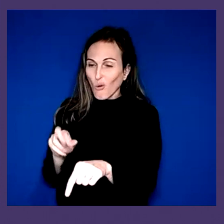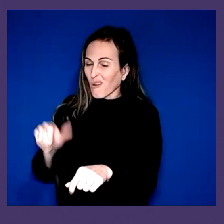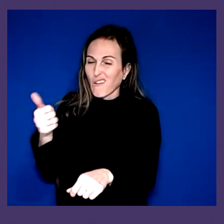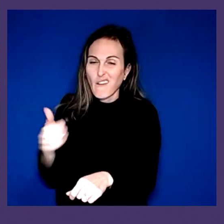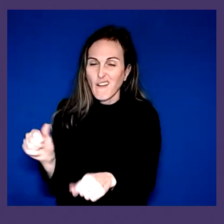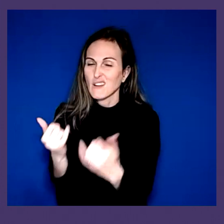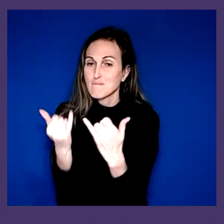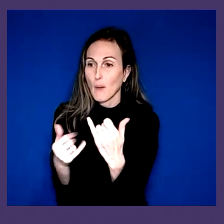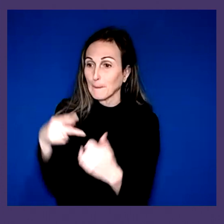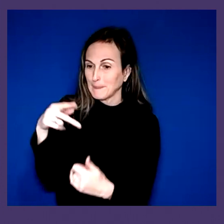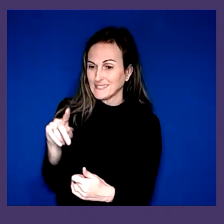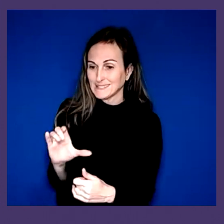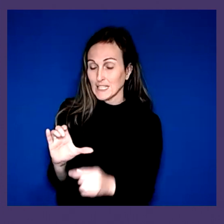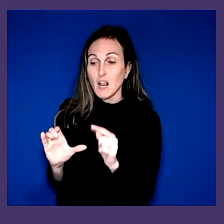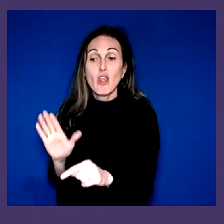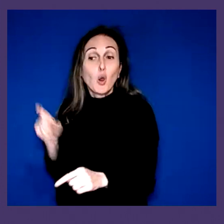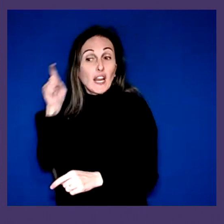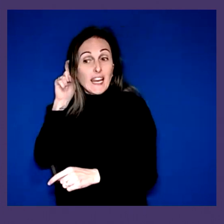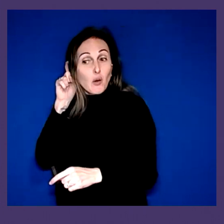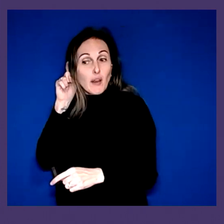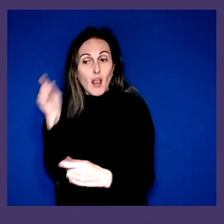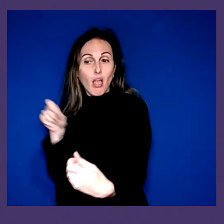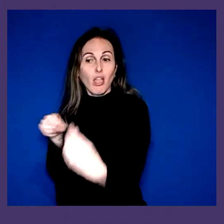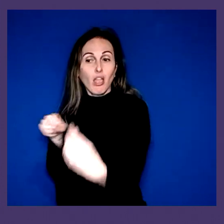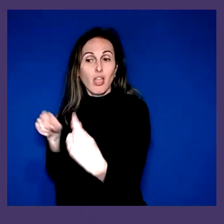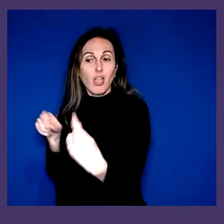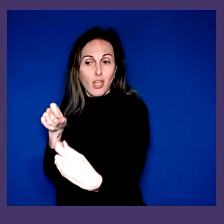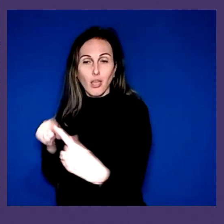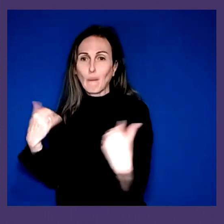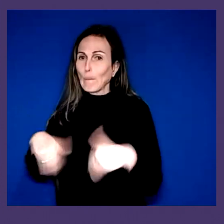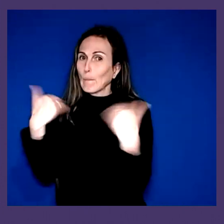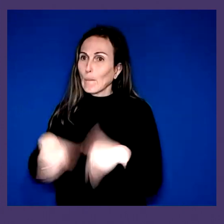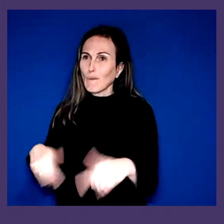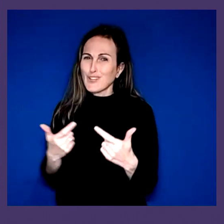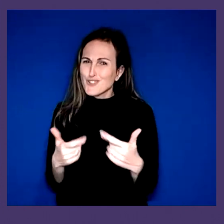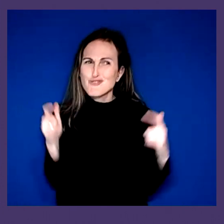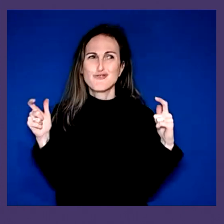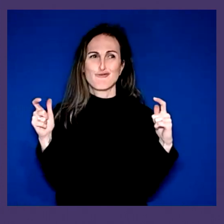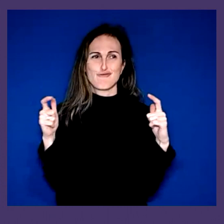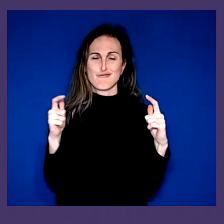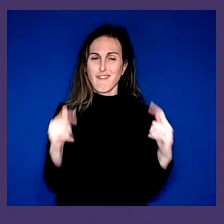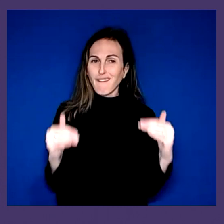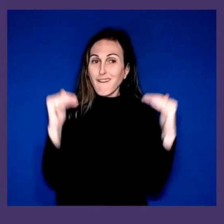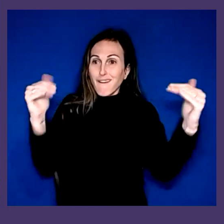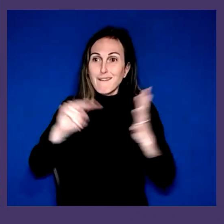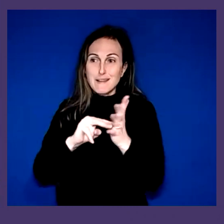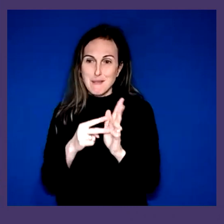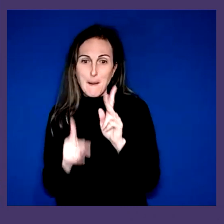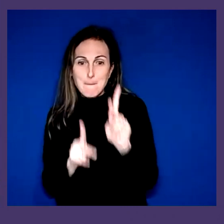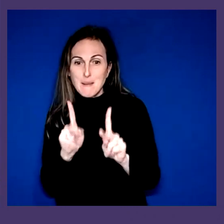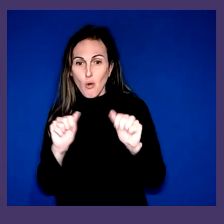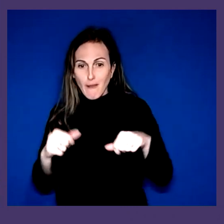This is going to be a huge advancement where people can have their Teams calls, just like we are today, and have their hearing aids